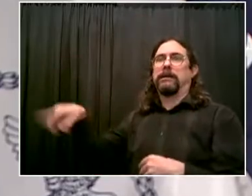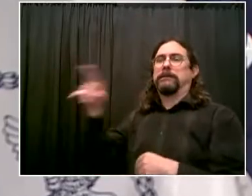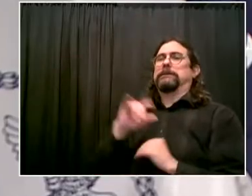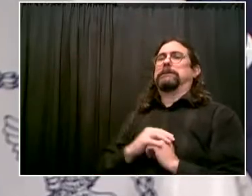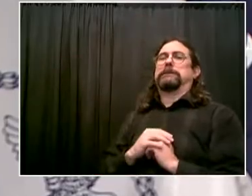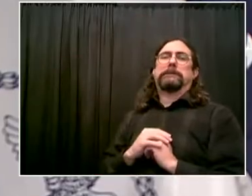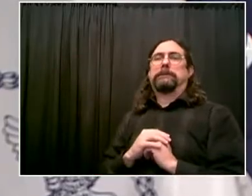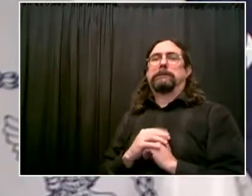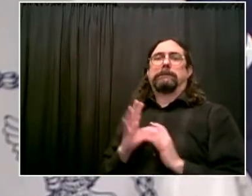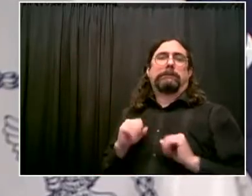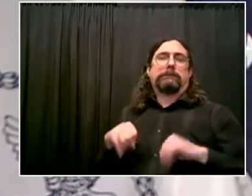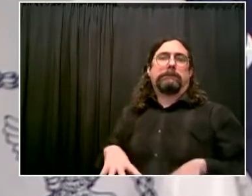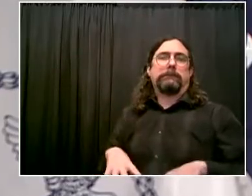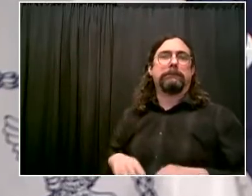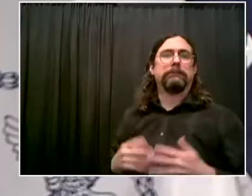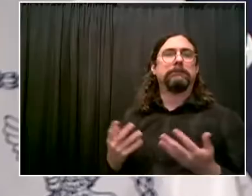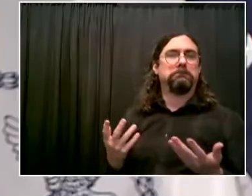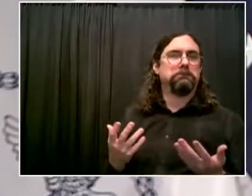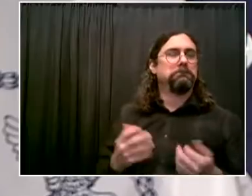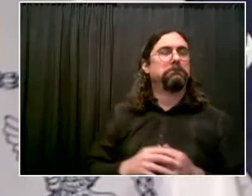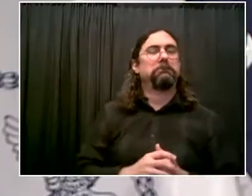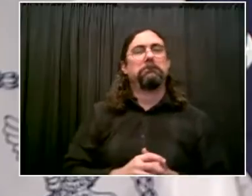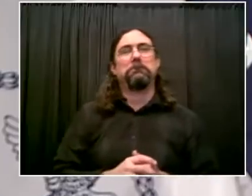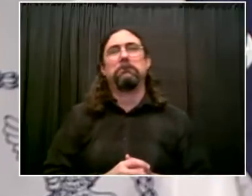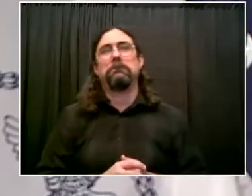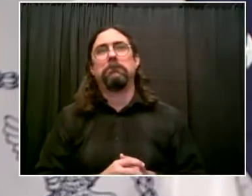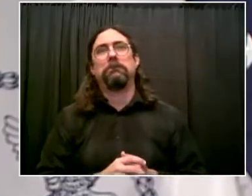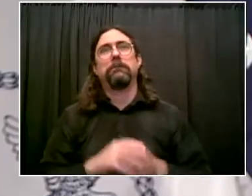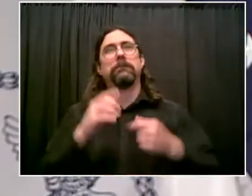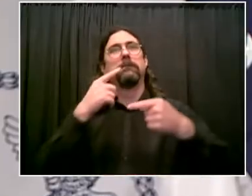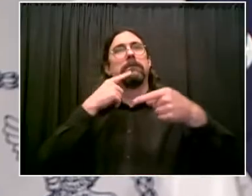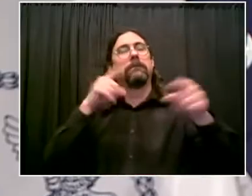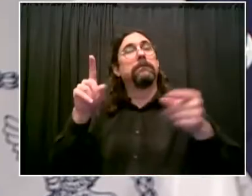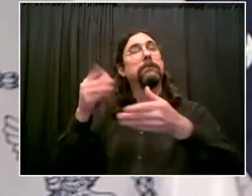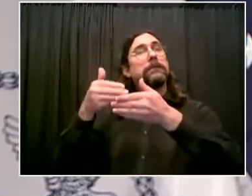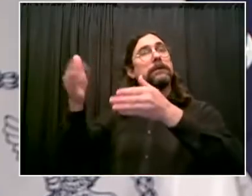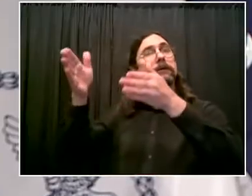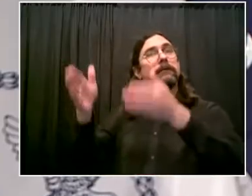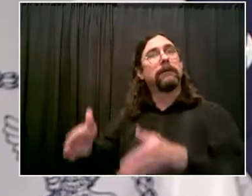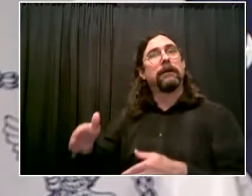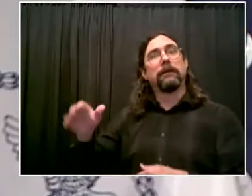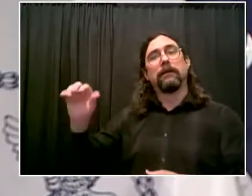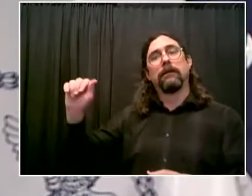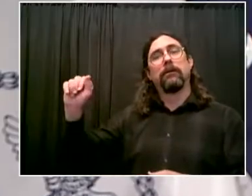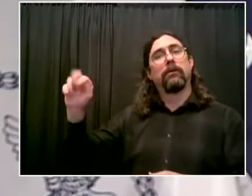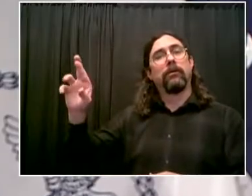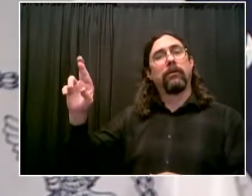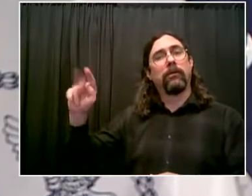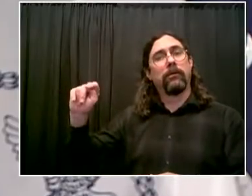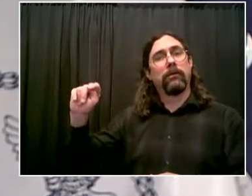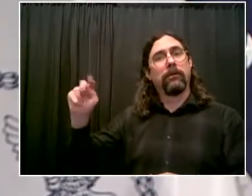COMMUNITY. WE WILL NOT ALLOW ANTI- SEMITISM IN STATEISLD OR ANYPLACE IN NEW YORK CITY. THE NEXT IS